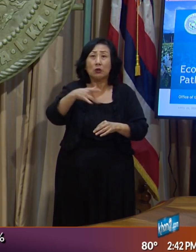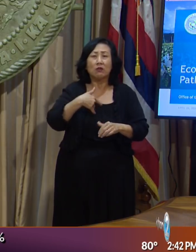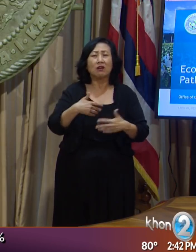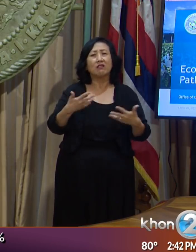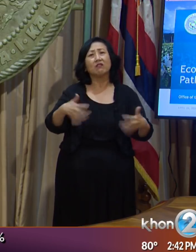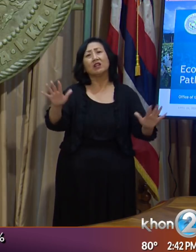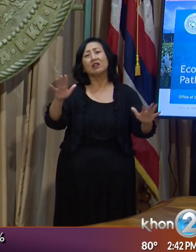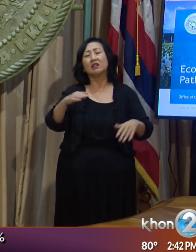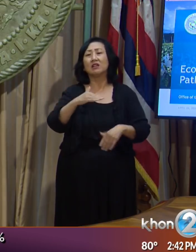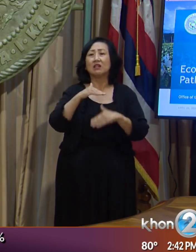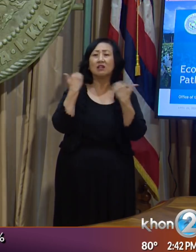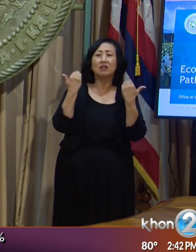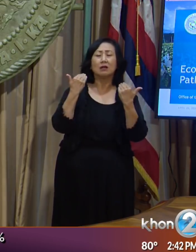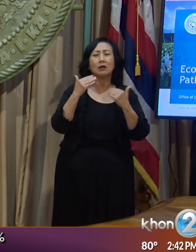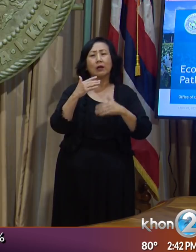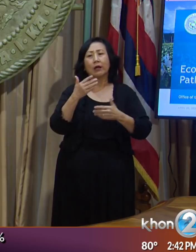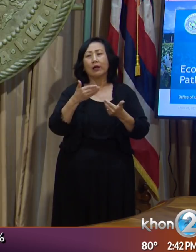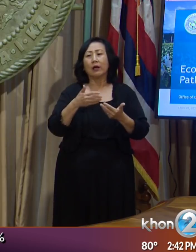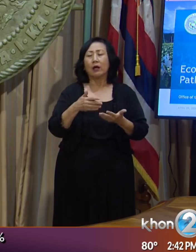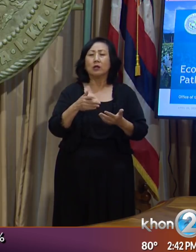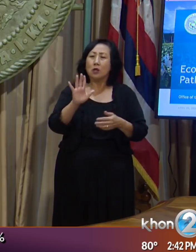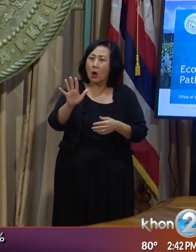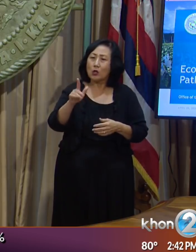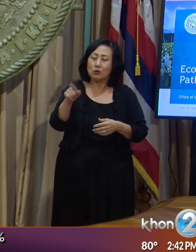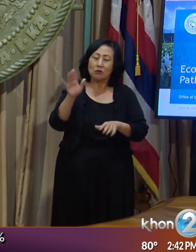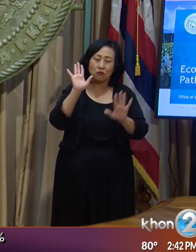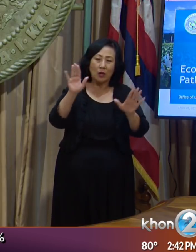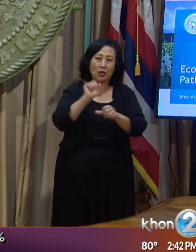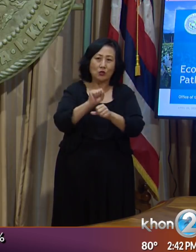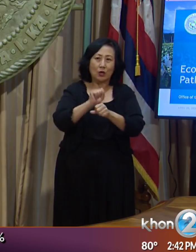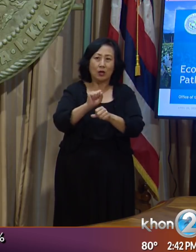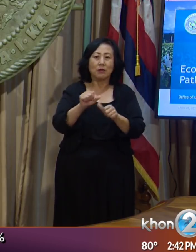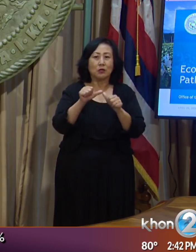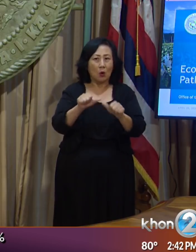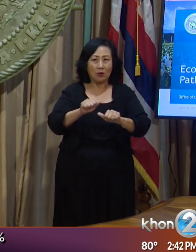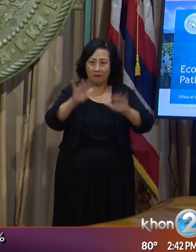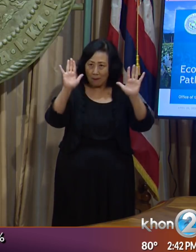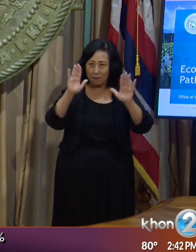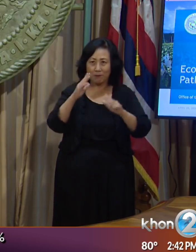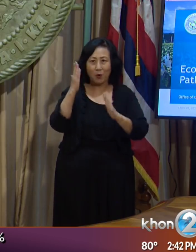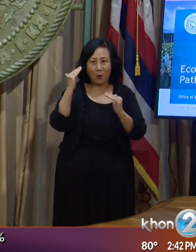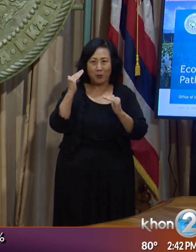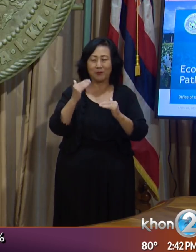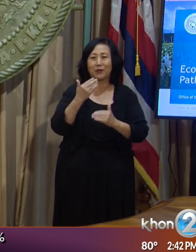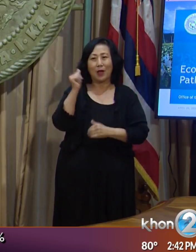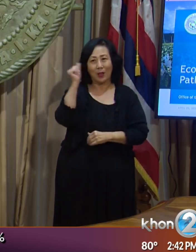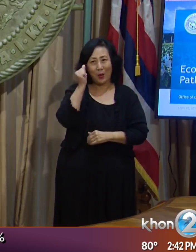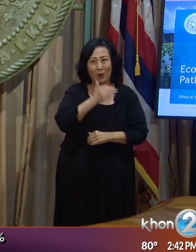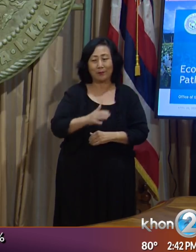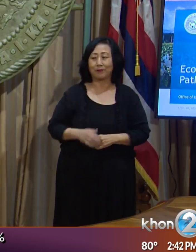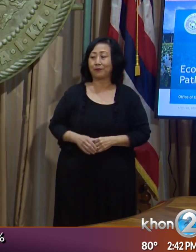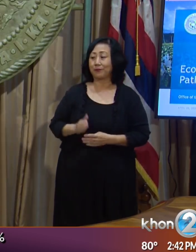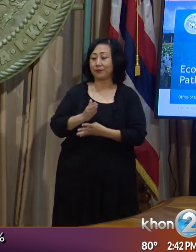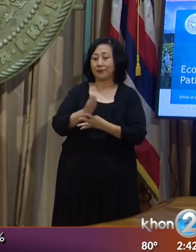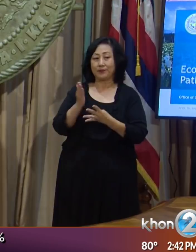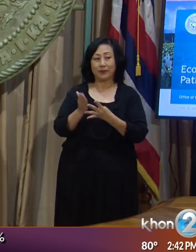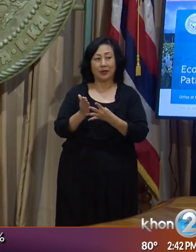TO NORMAL AND OPENING OF HAWAII. PLEASE DO NOT LOSE HOPE. DO NOT LOSE FAITH. NO YOU HAVE DONE SOMETHING QUITE EXTRAORDINARY.